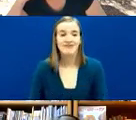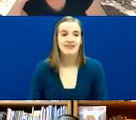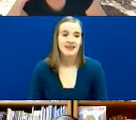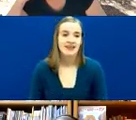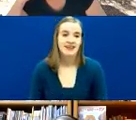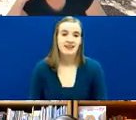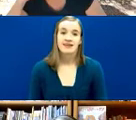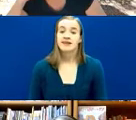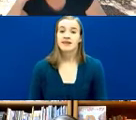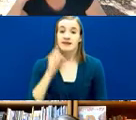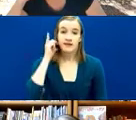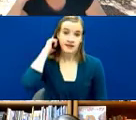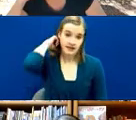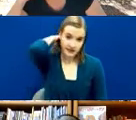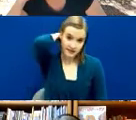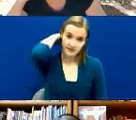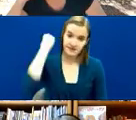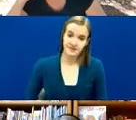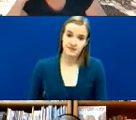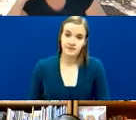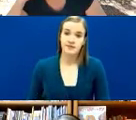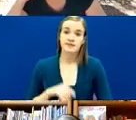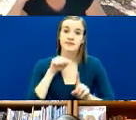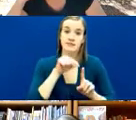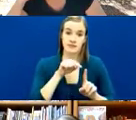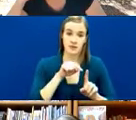celebration of your participation in the Capitol Crawl. And do you want to talk